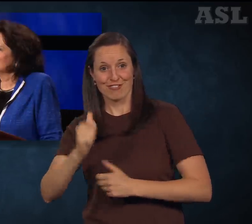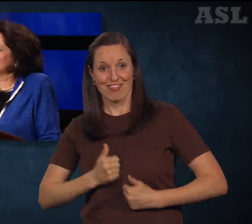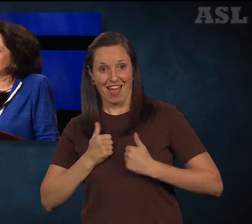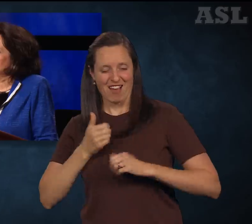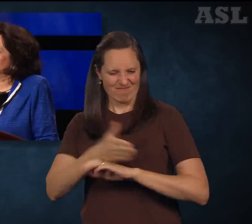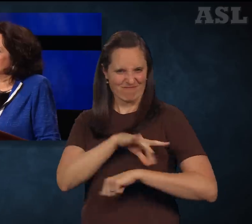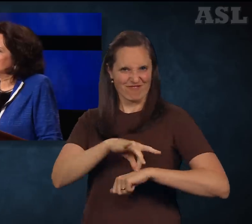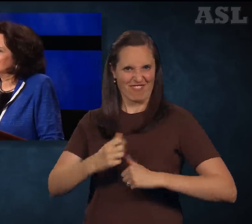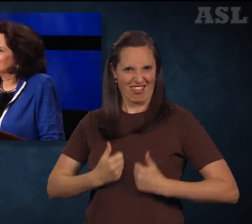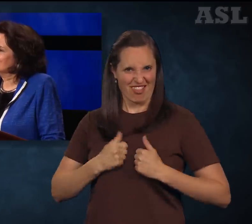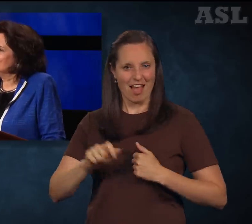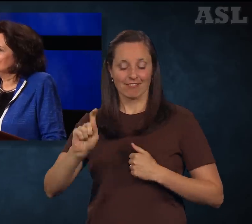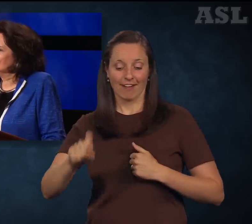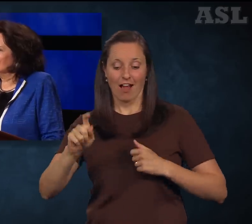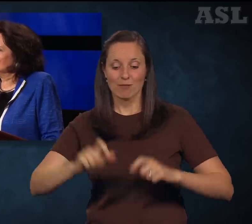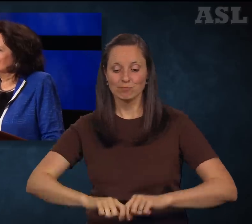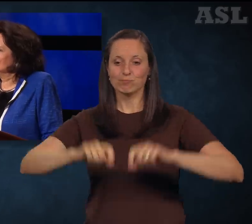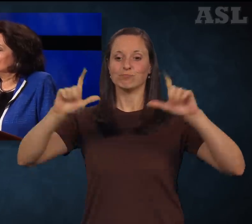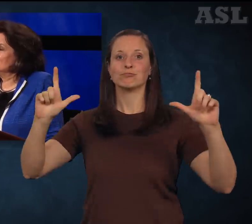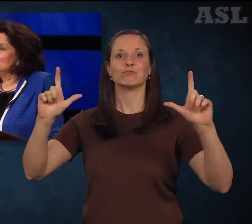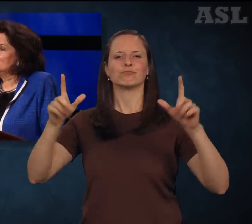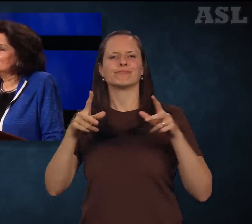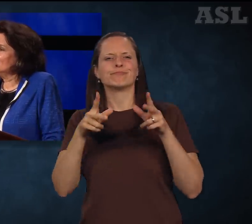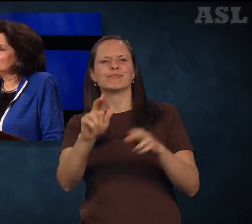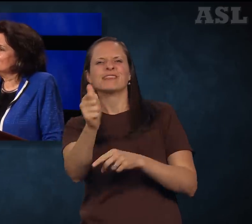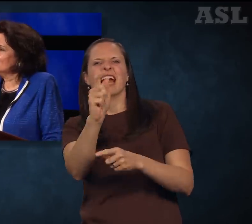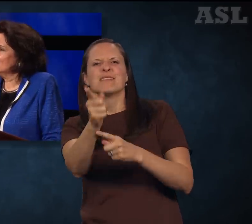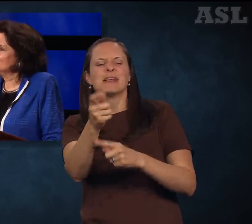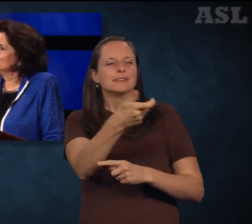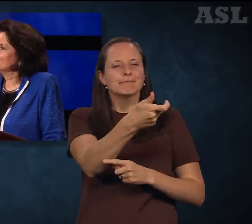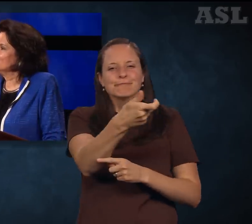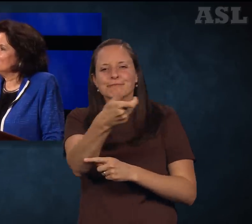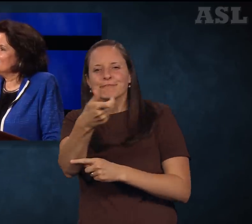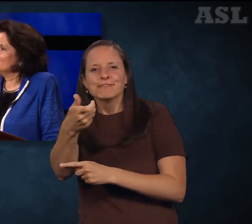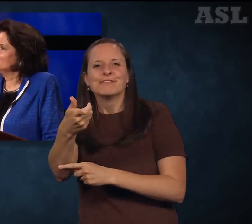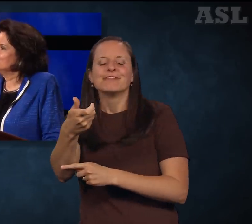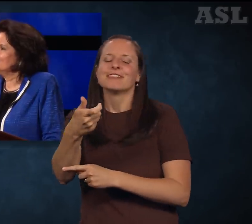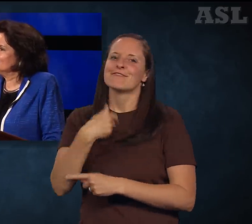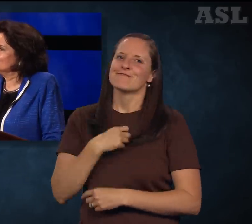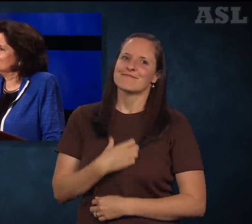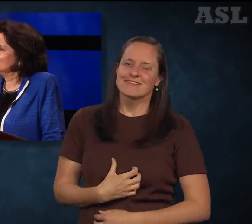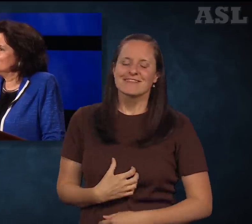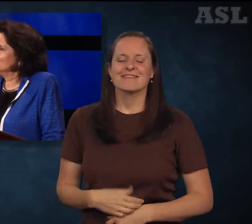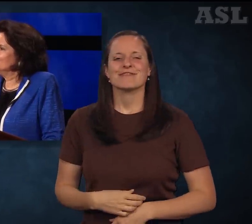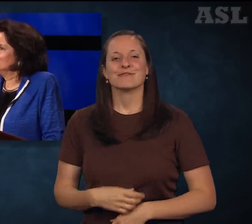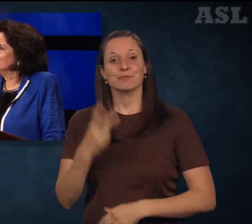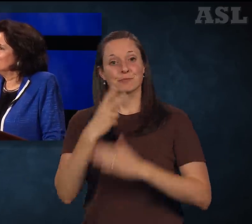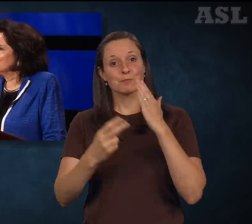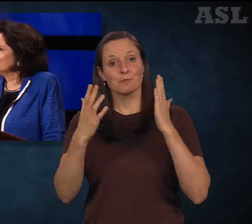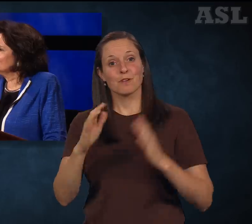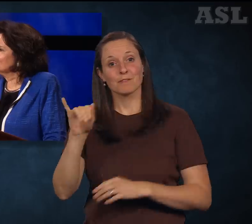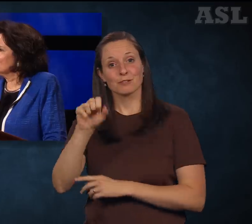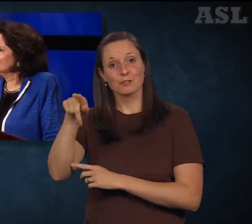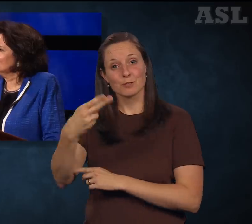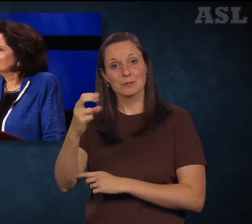PREMORTAL LIFE ON YOUTUBE. THE PROPHET JOSEPH SMITH